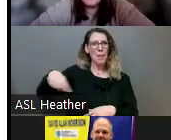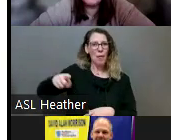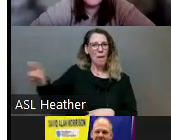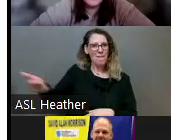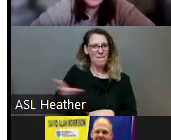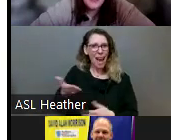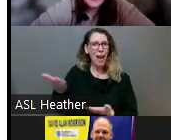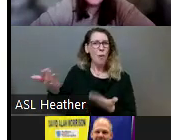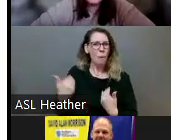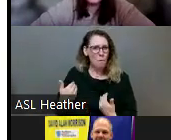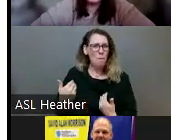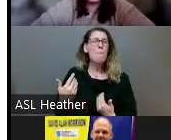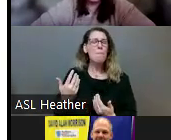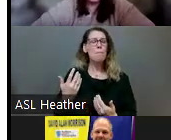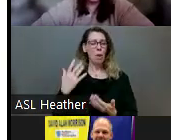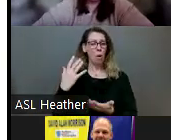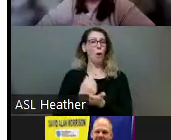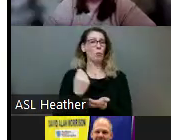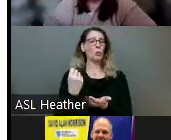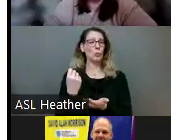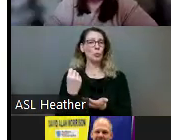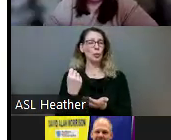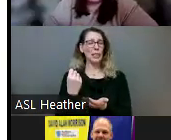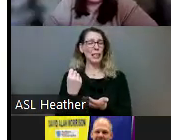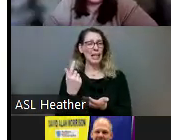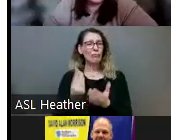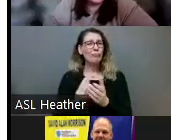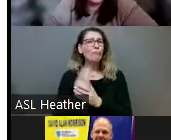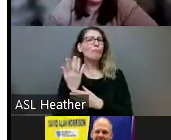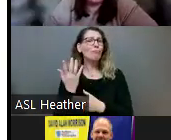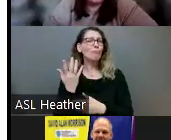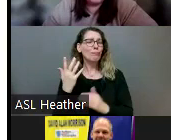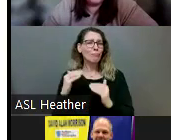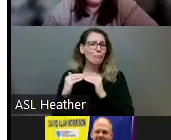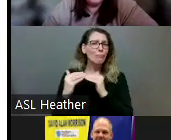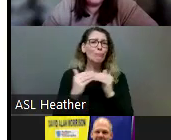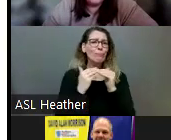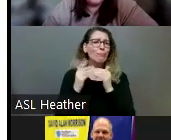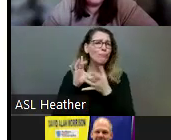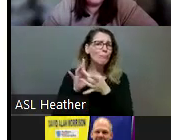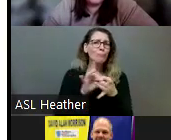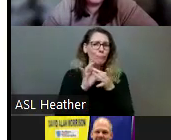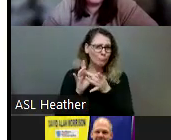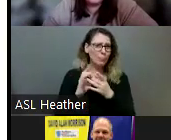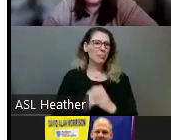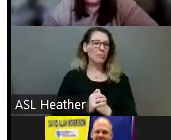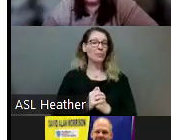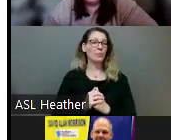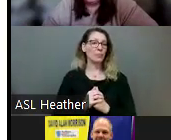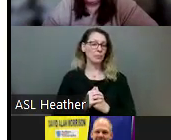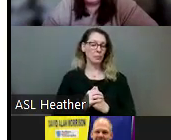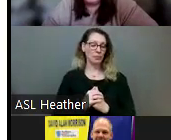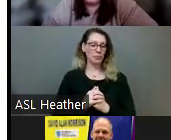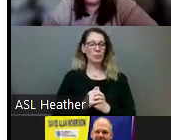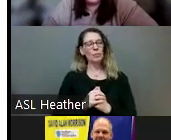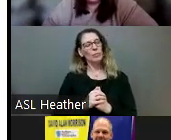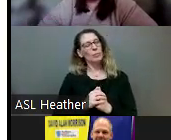in and the opportunities to cultivate connections to peers and adults.